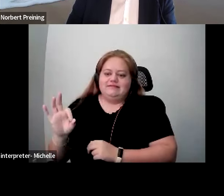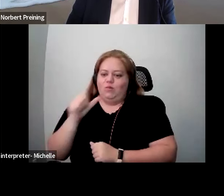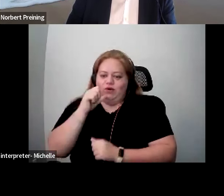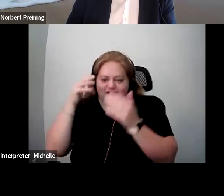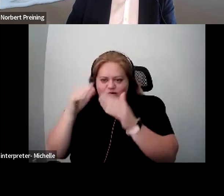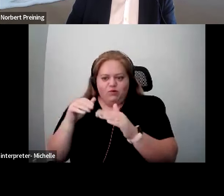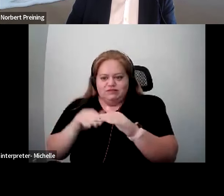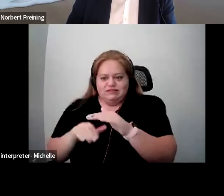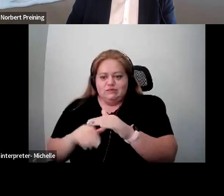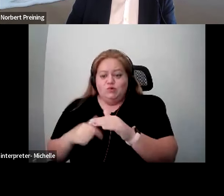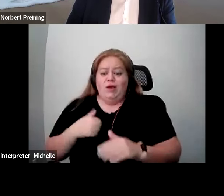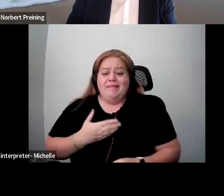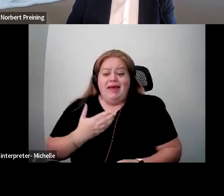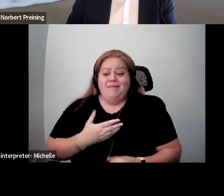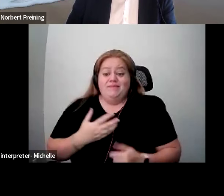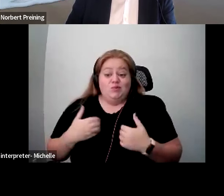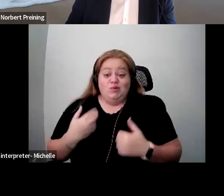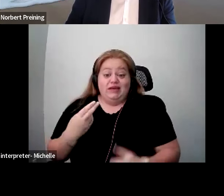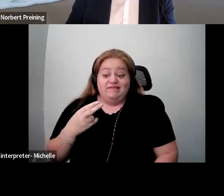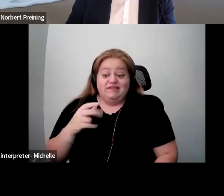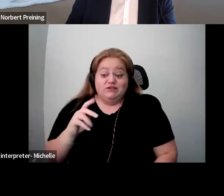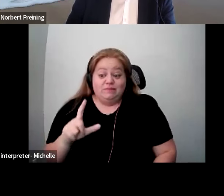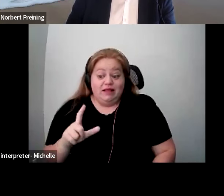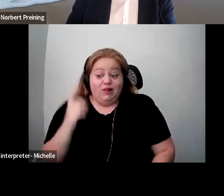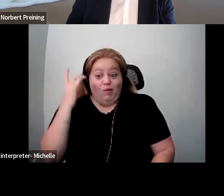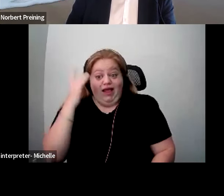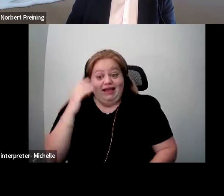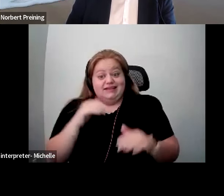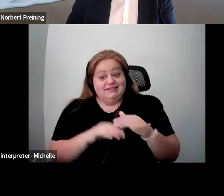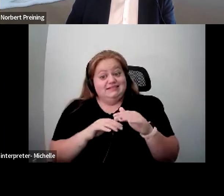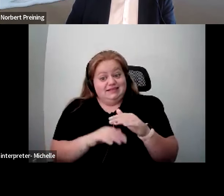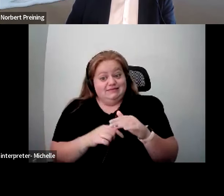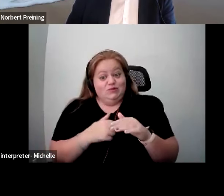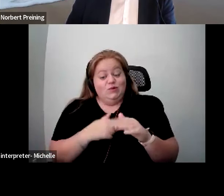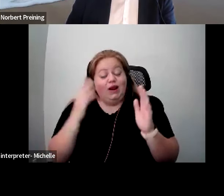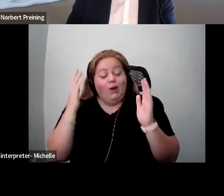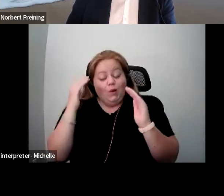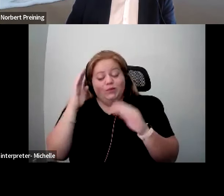HTML because it is accessible. And I hope that in the future as arXiv